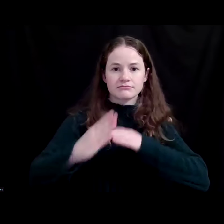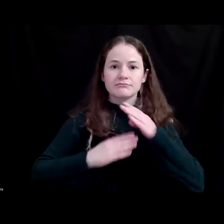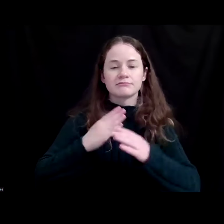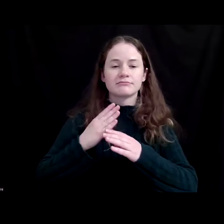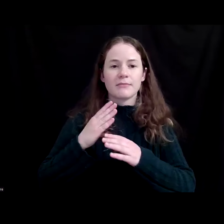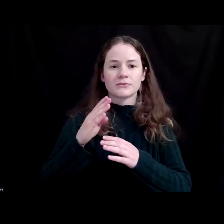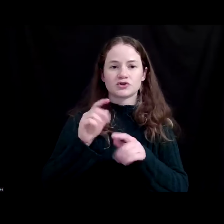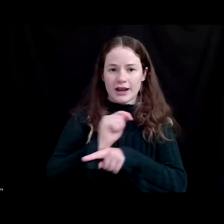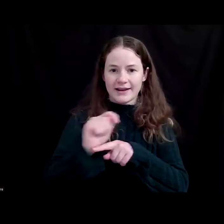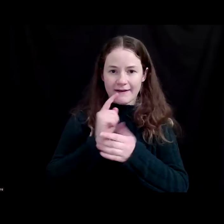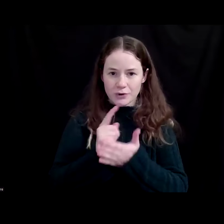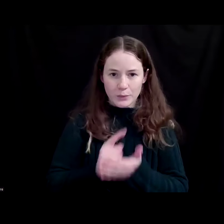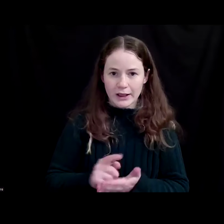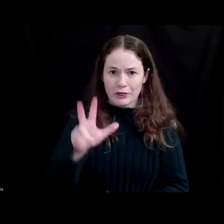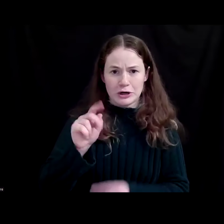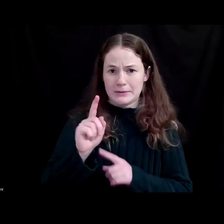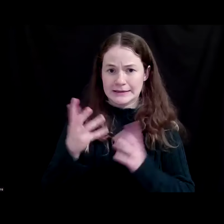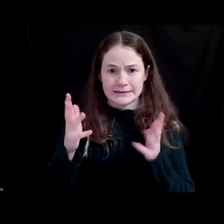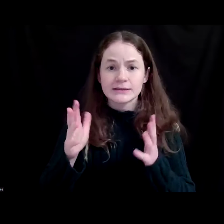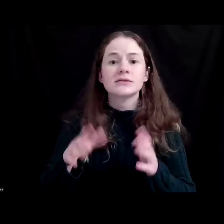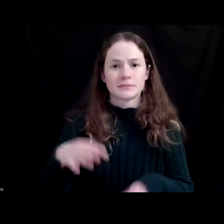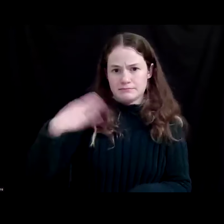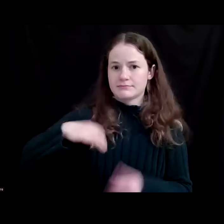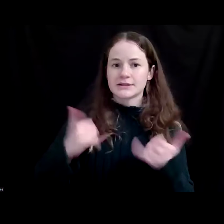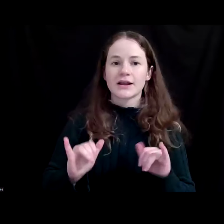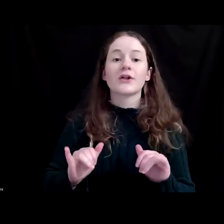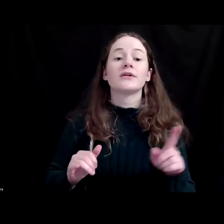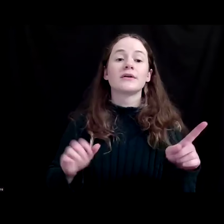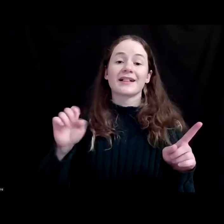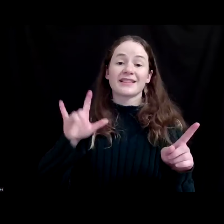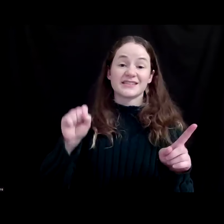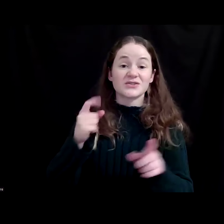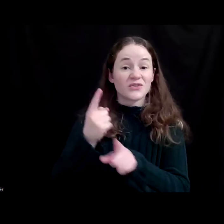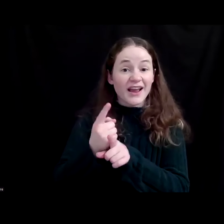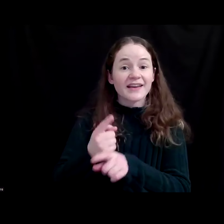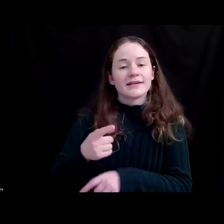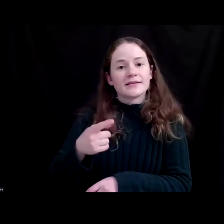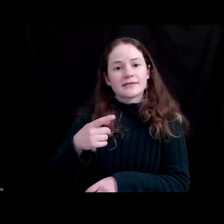don't think that if you Oh, I can't meet the 150, so therefore if I I'm not going to do anything. So, I think anything